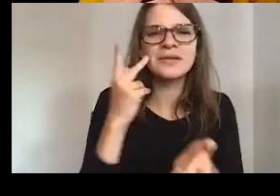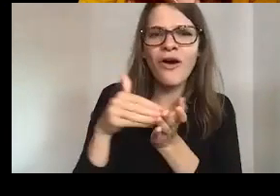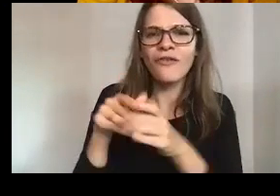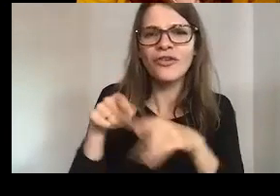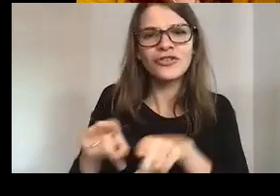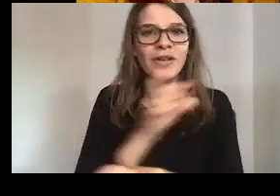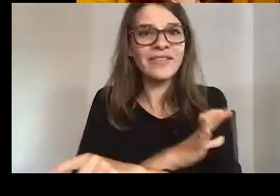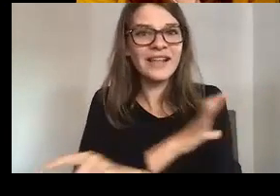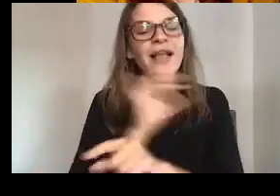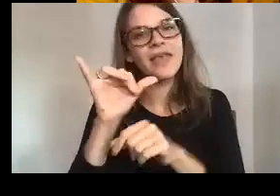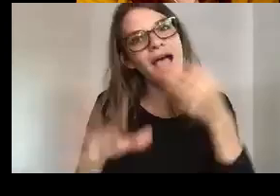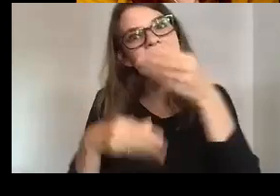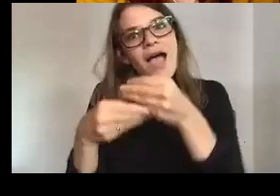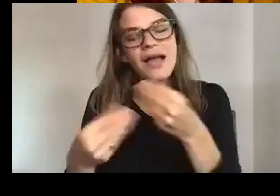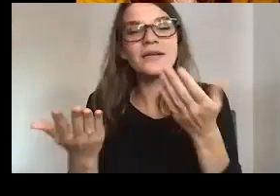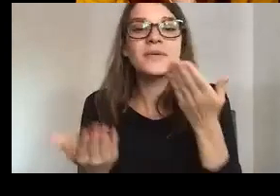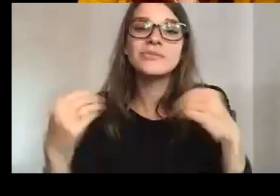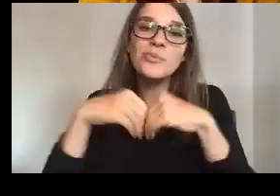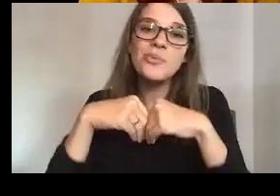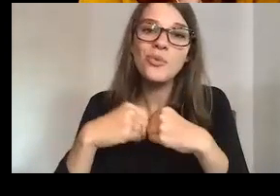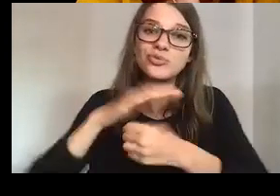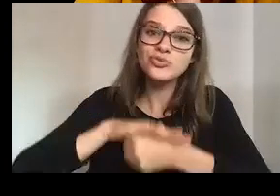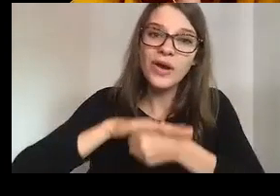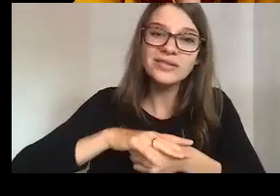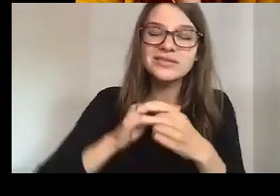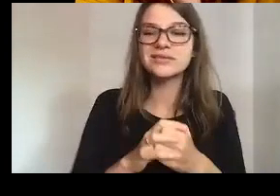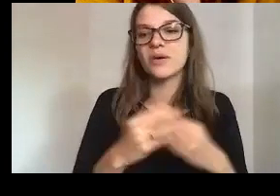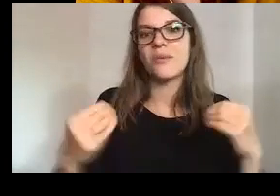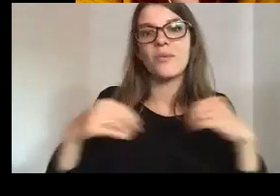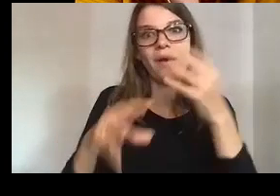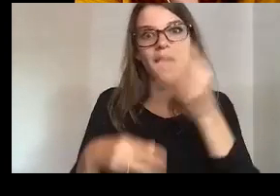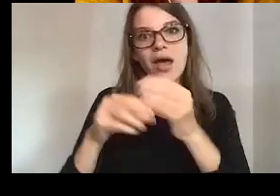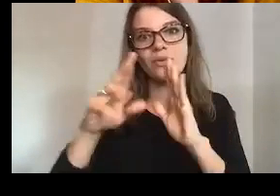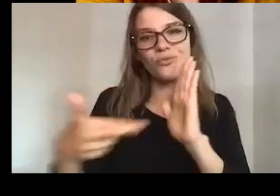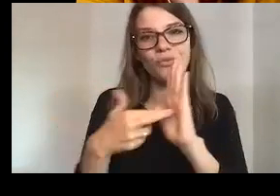adding to possibly some of that that stress or these added roles that you're taking on